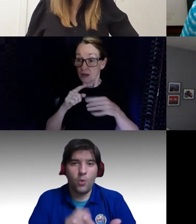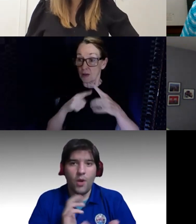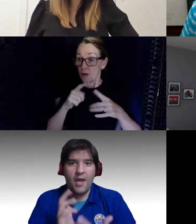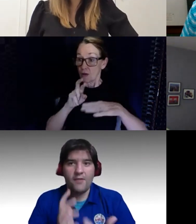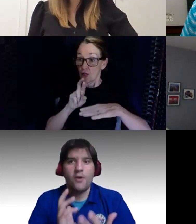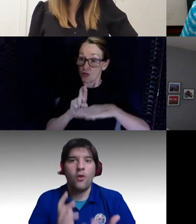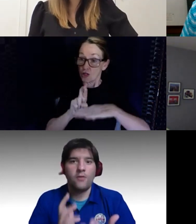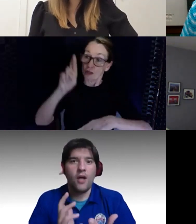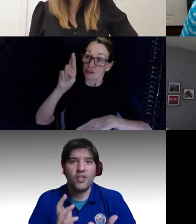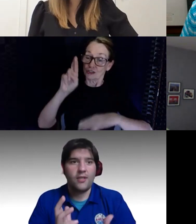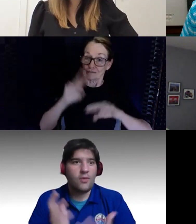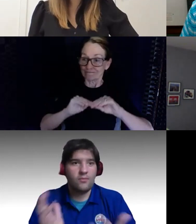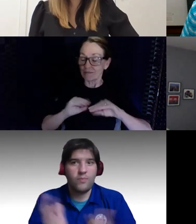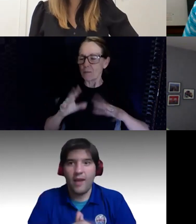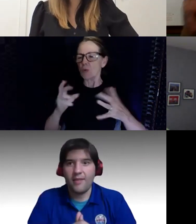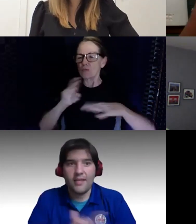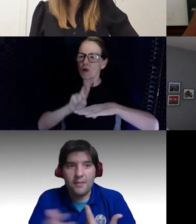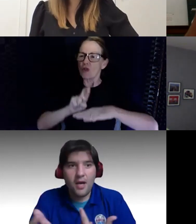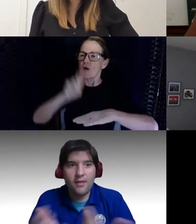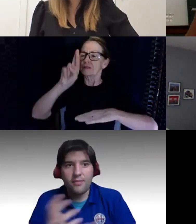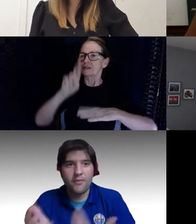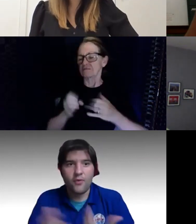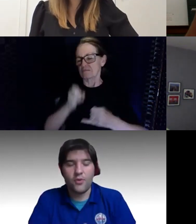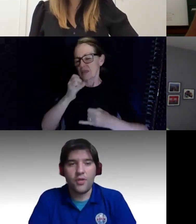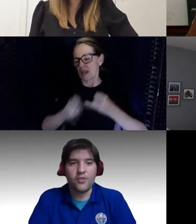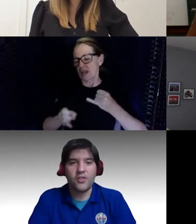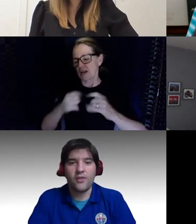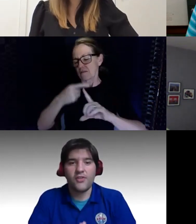BUT WE KNOW THE BIG EFFORT IS GETTING IT IN FRONT OF THEM AND THEN REEMPHASIZING THE IMPORTANCE OF IT AND PROBABLY FOLLOWING UP, SAY, A COUPLE OF WEEKS AFTER OUR INITIAL LAUNCH TO GET THE MOMENTUM GOING TO GET FEEDBACK.